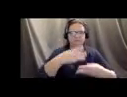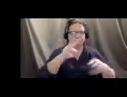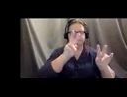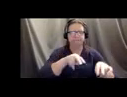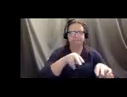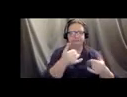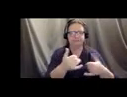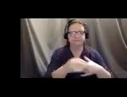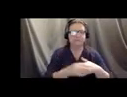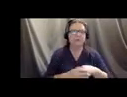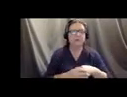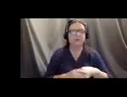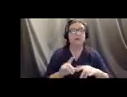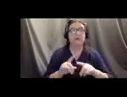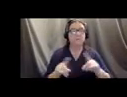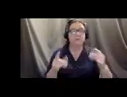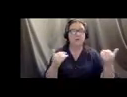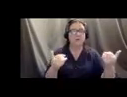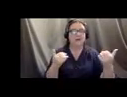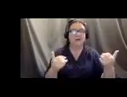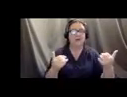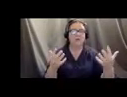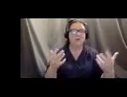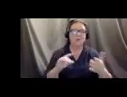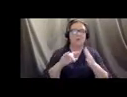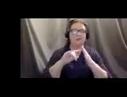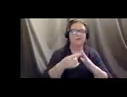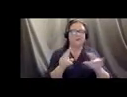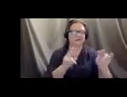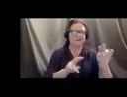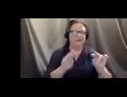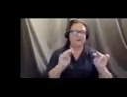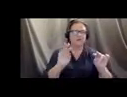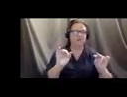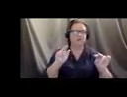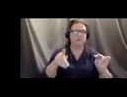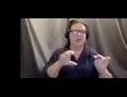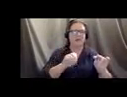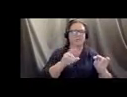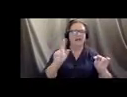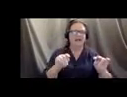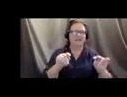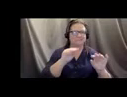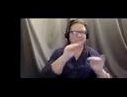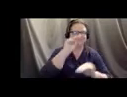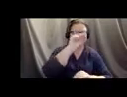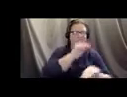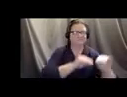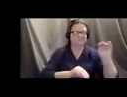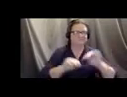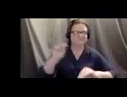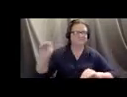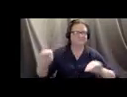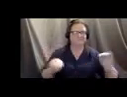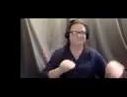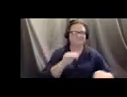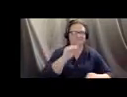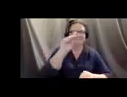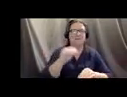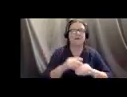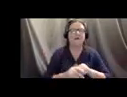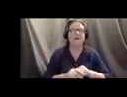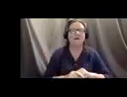But what we wanted to do is to begin to map out -- which is what these will be for -- which